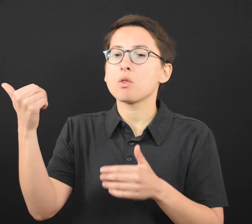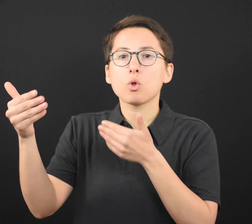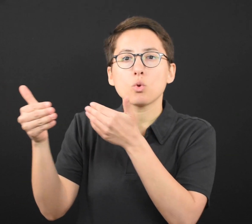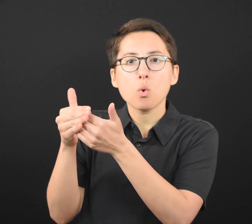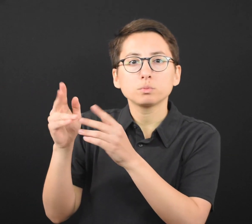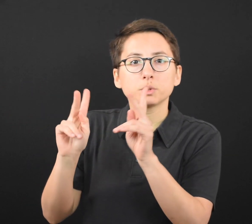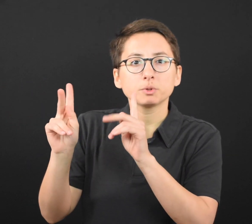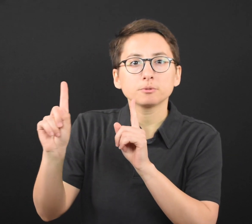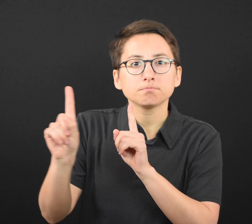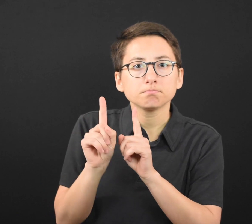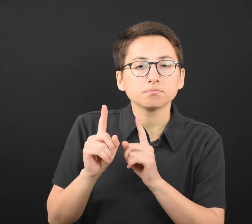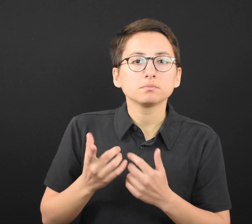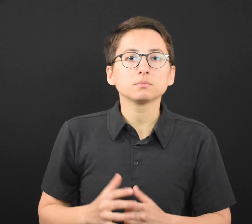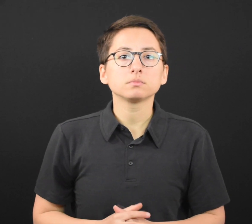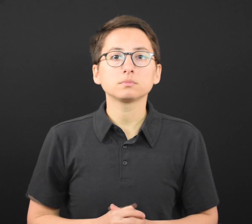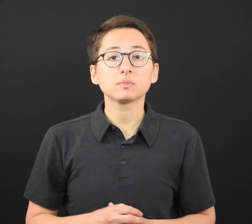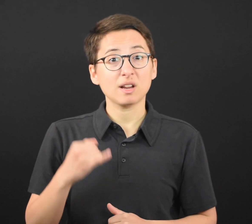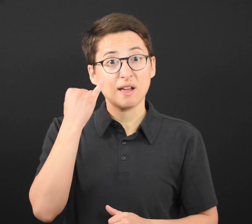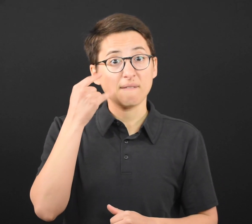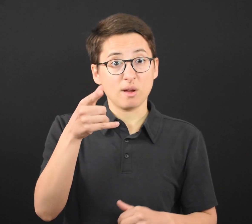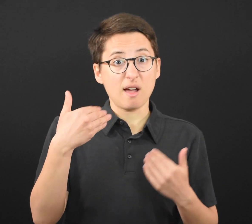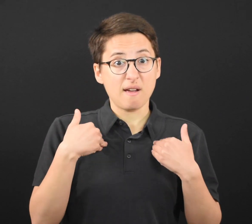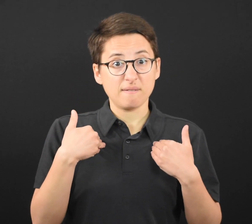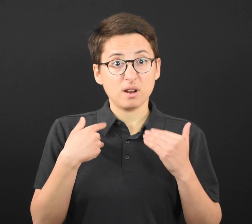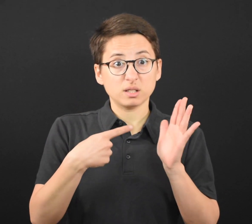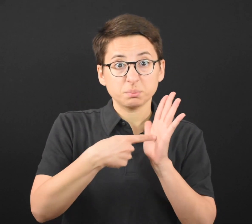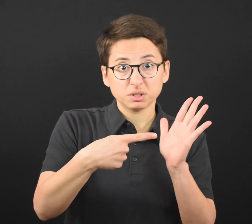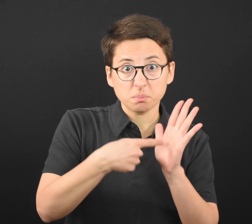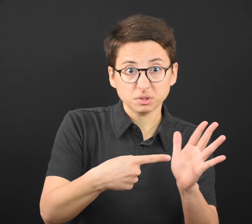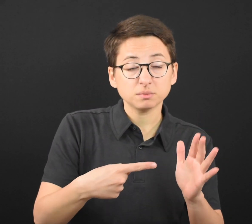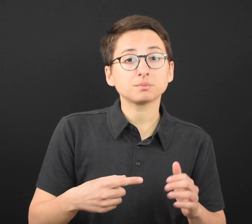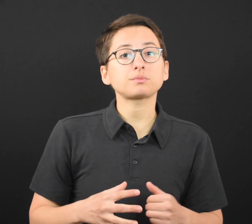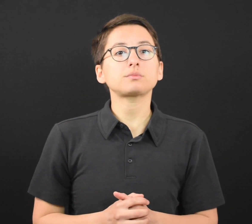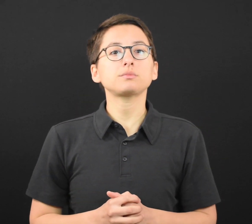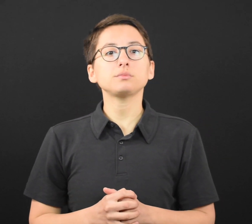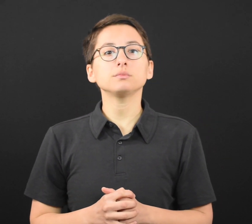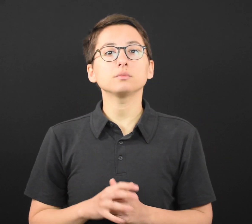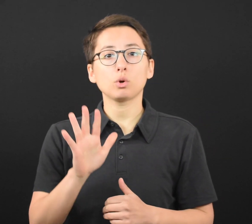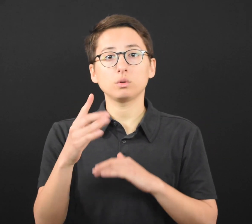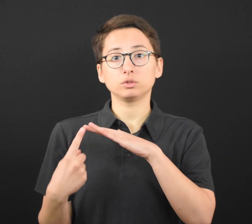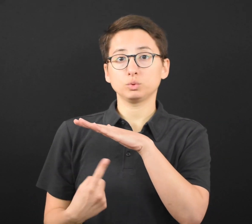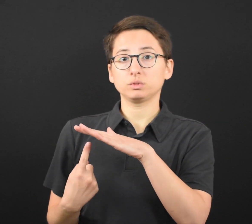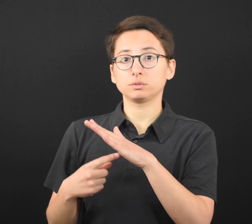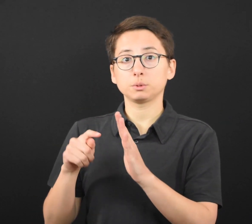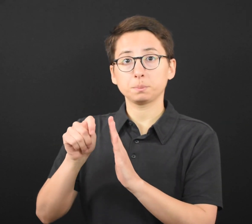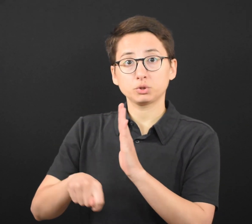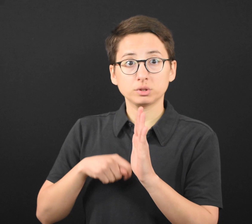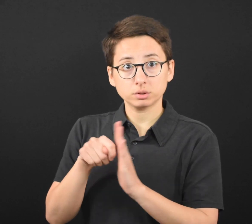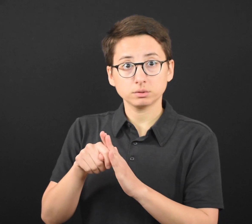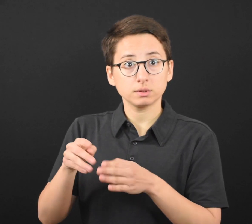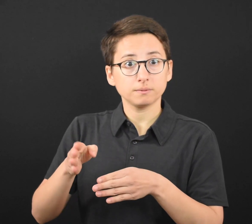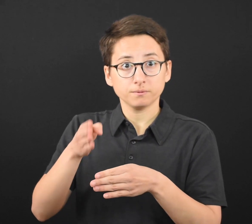● If you had symptoms, your isolation period ends after: